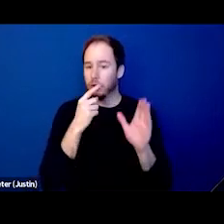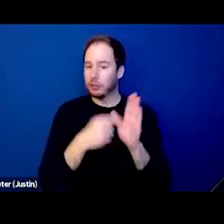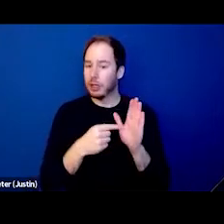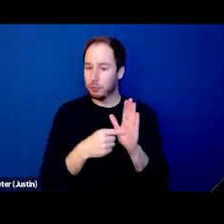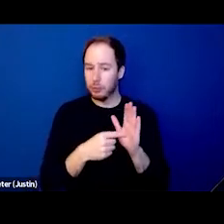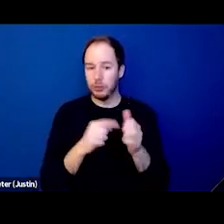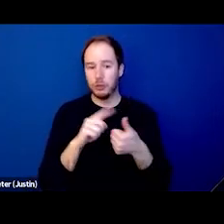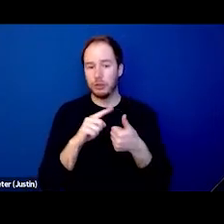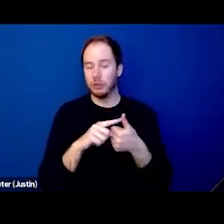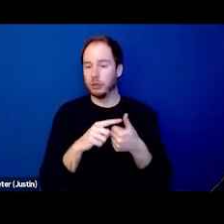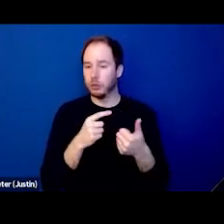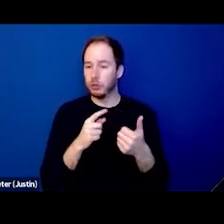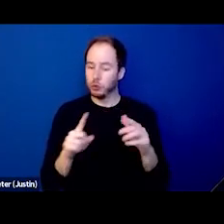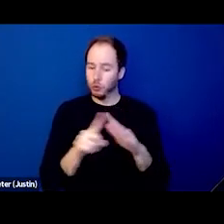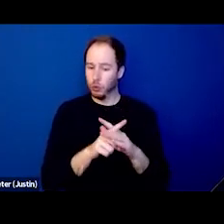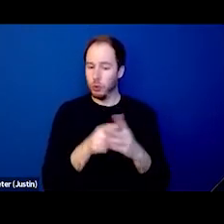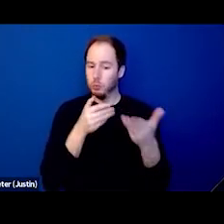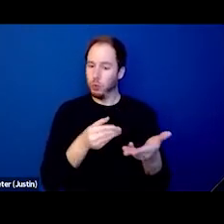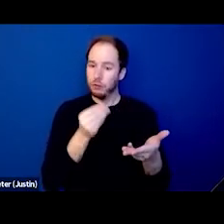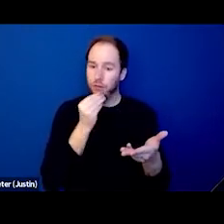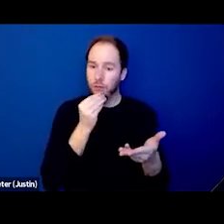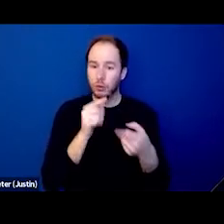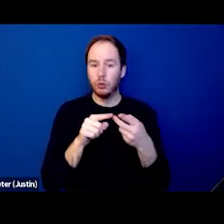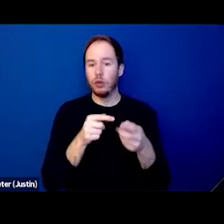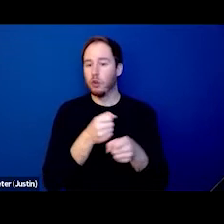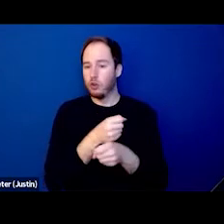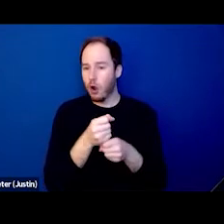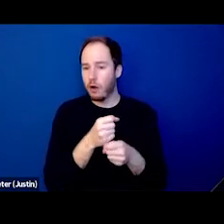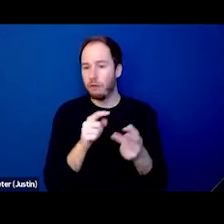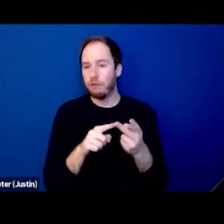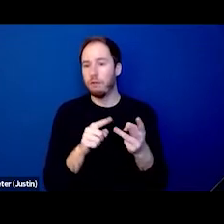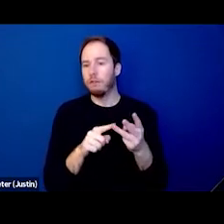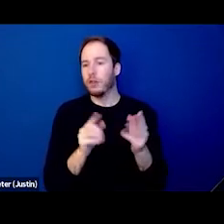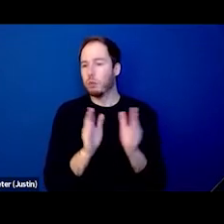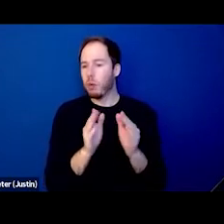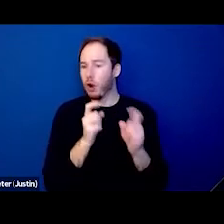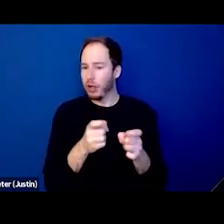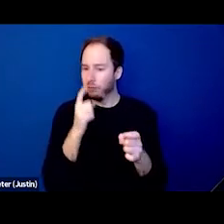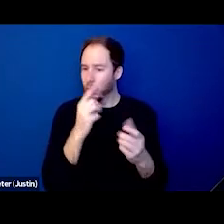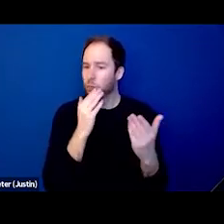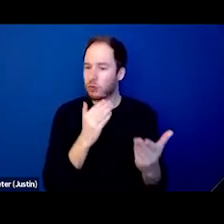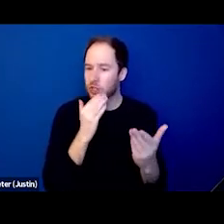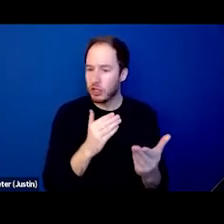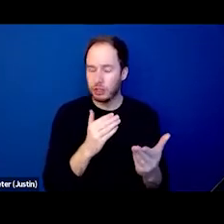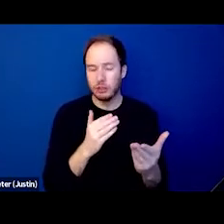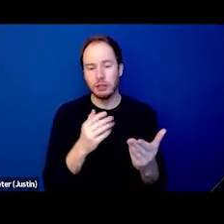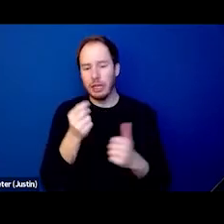with food, coffee or a small gift of appreciation. This was a little complicated with COVID.